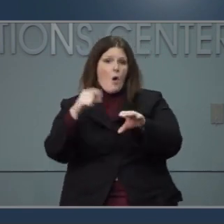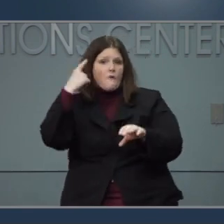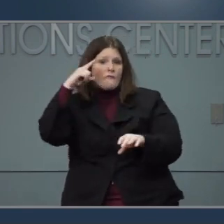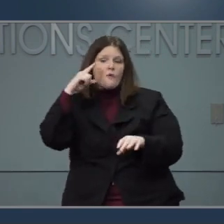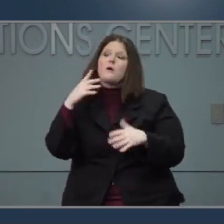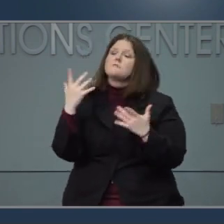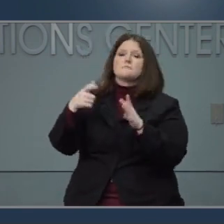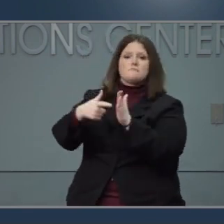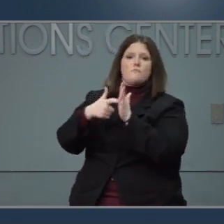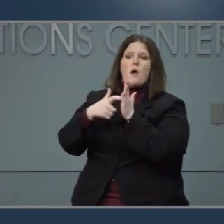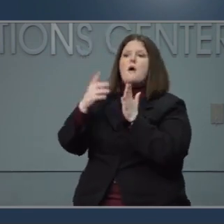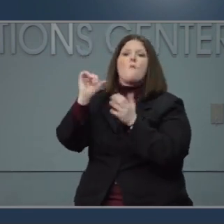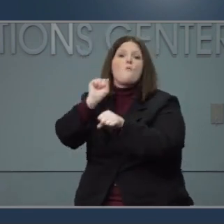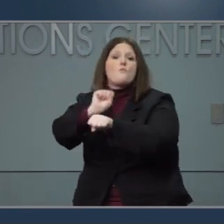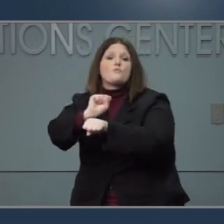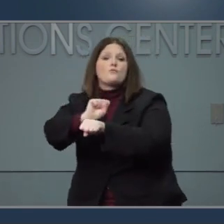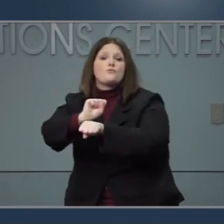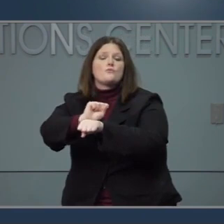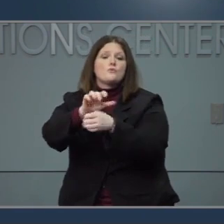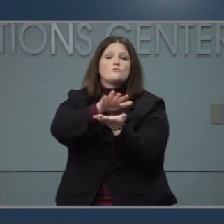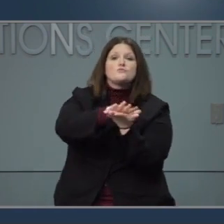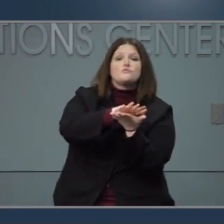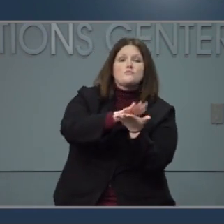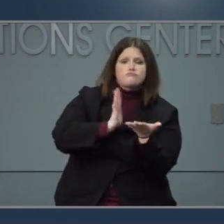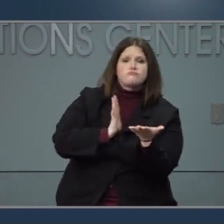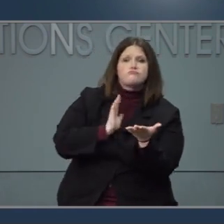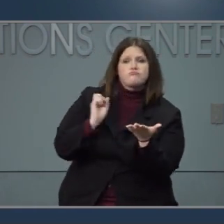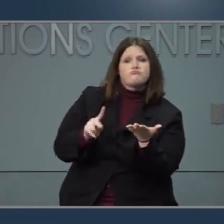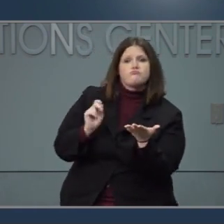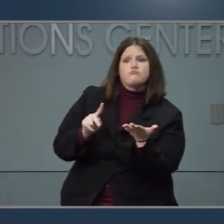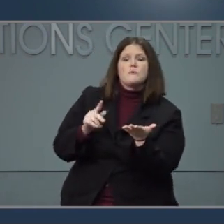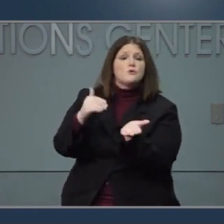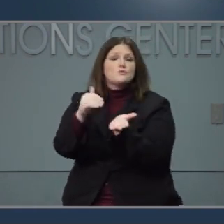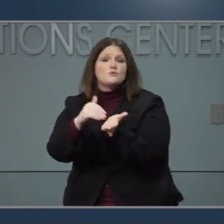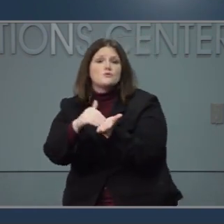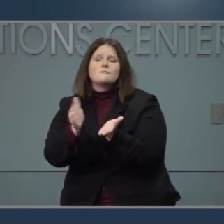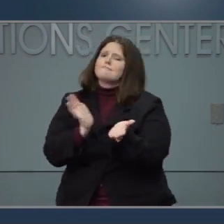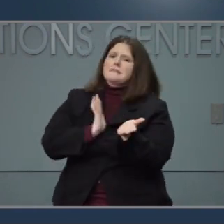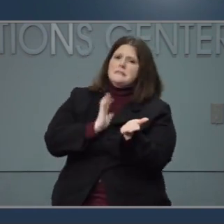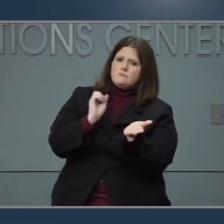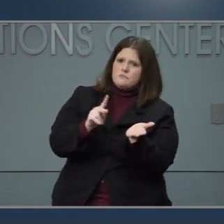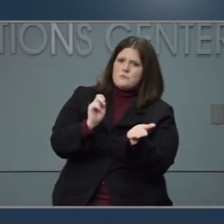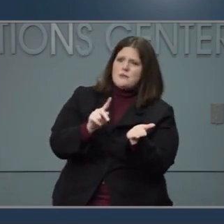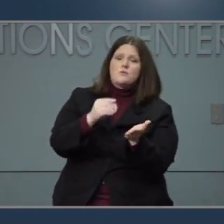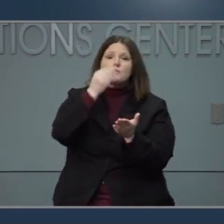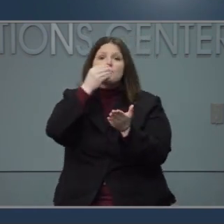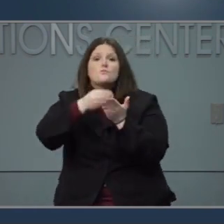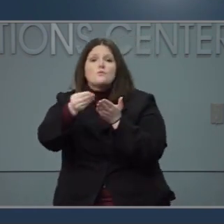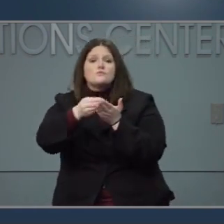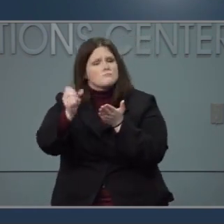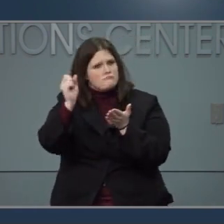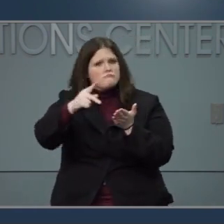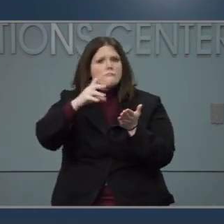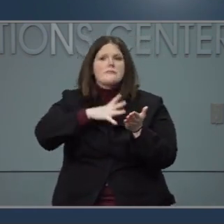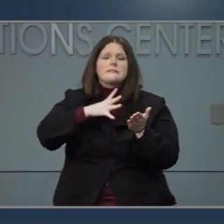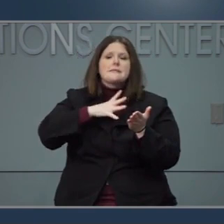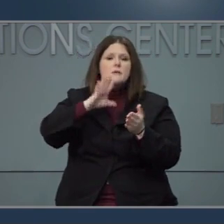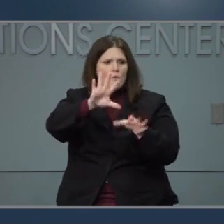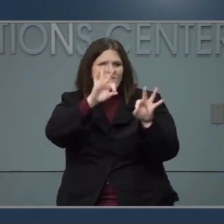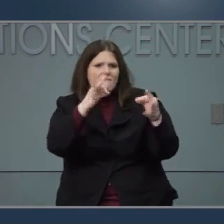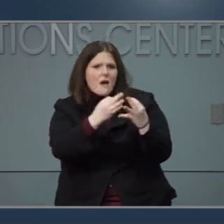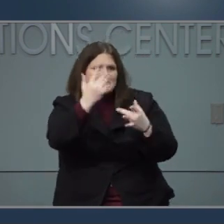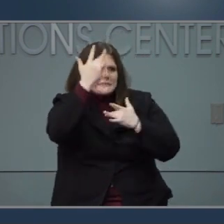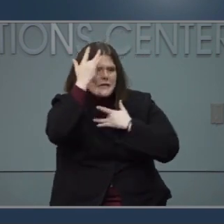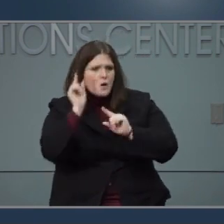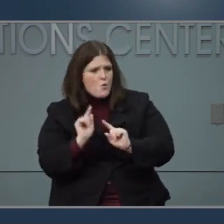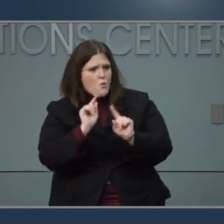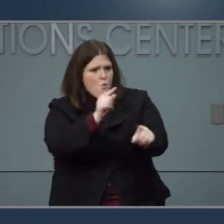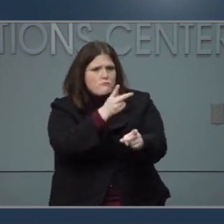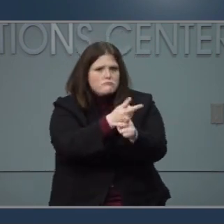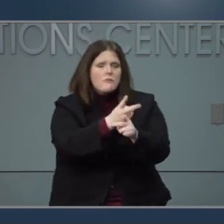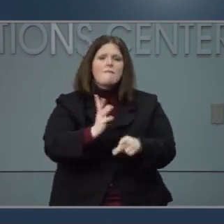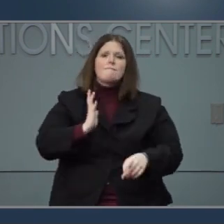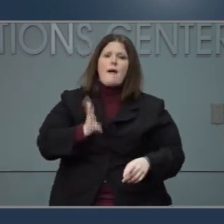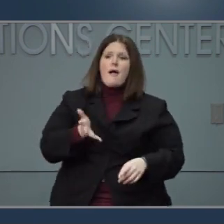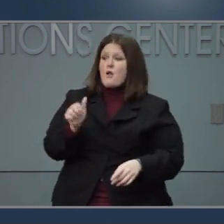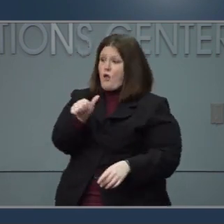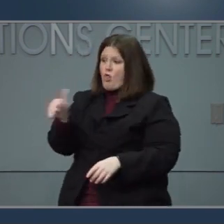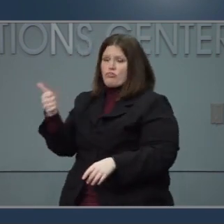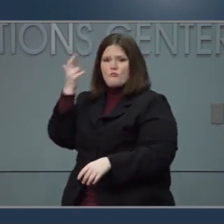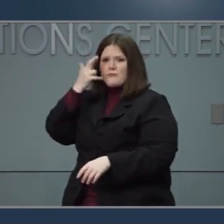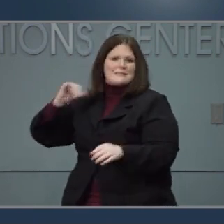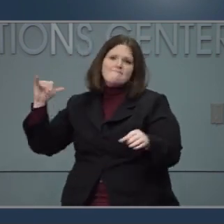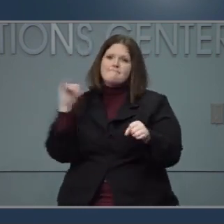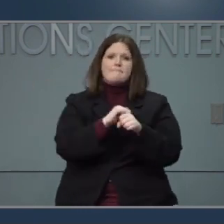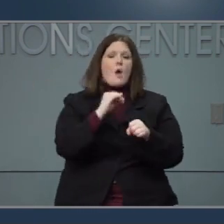FIRST, YOU SHOULD STAY HOME AND ONLY LEAVE YOUR HOME FOR ESSENTIAL ACTIVITIES SUCH AS GOING TO WORK OR SCHOOL, FOR HEALTHCARE, TO CARE FOR A FAMILY MEMBER OR BUY FOOD.